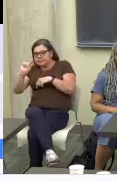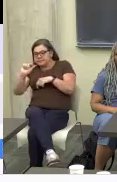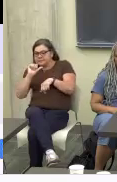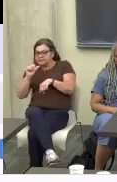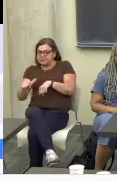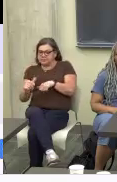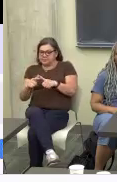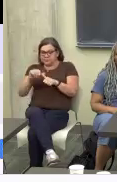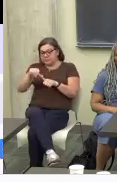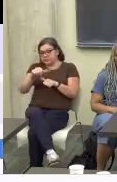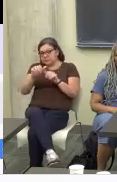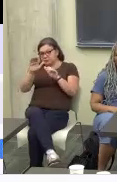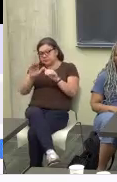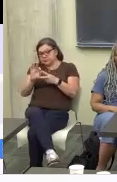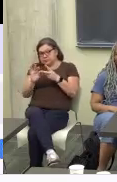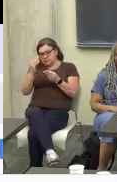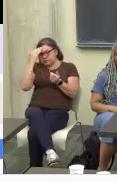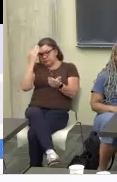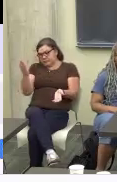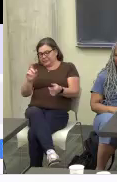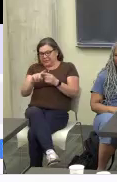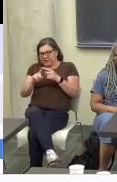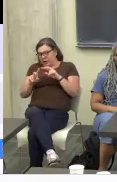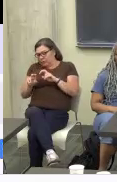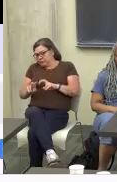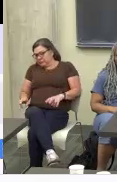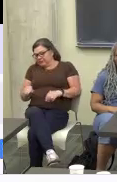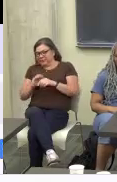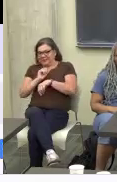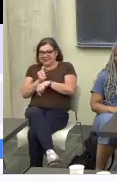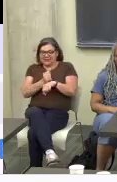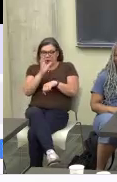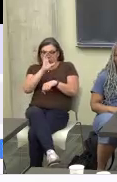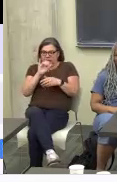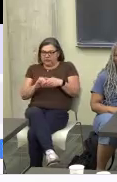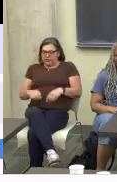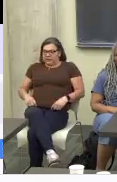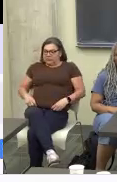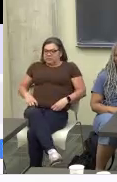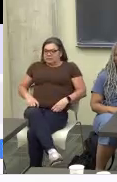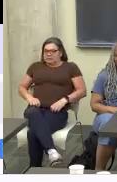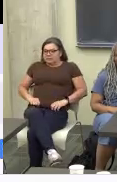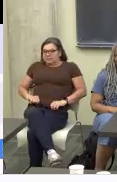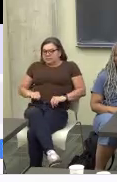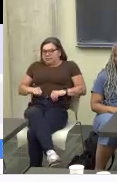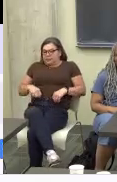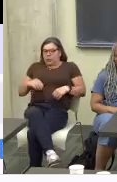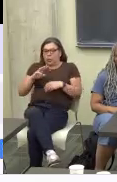All those other great options, they don't know about them. They never go digging around in the settings looking for those. There's this whole world of access things that can make their life